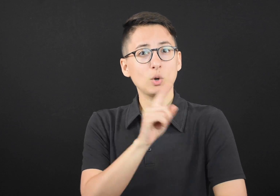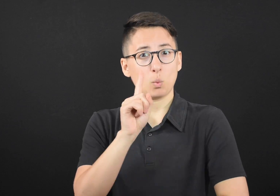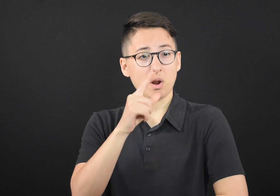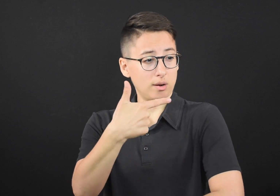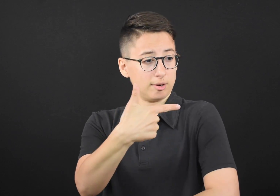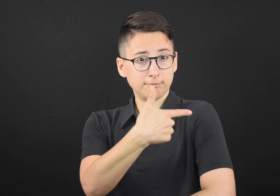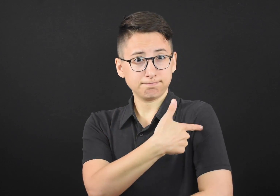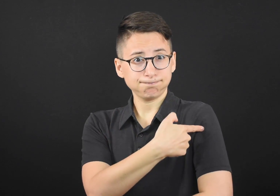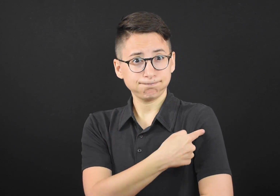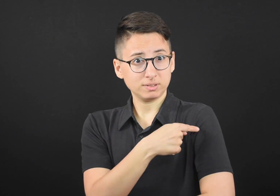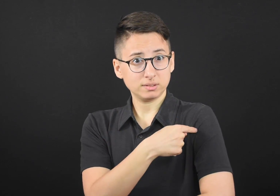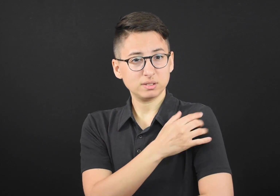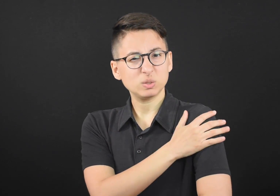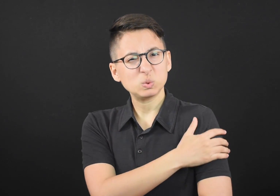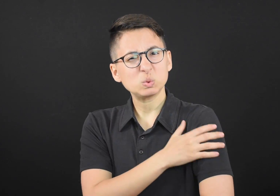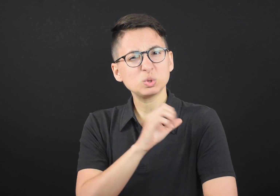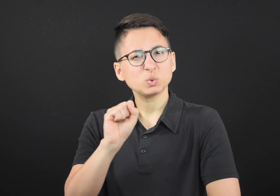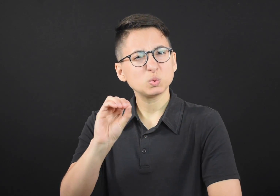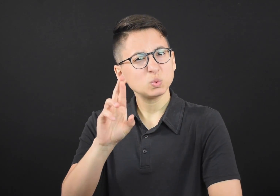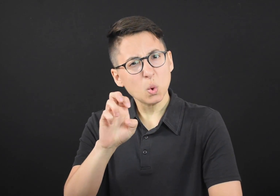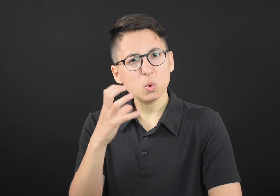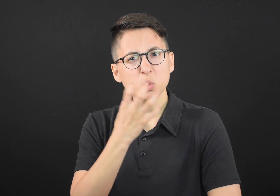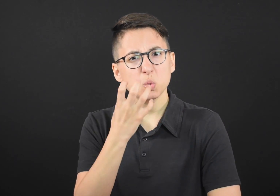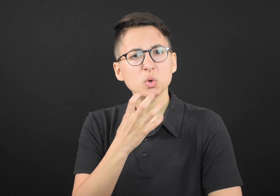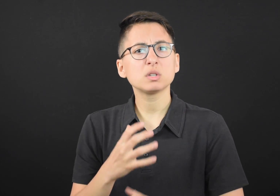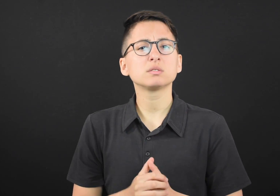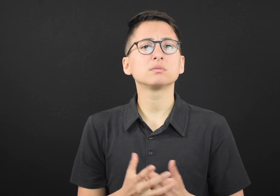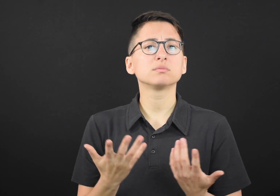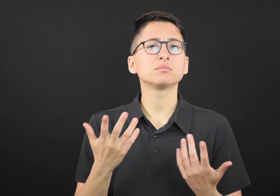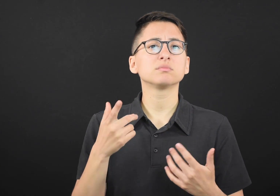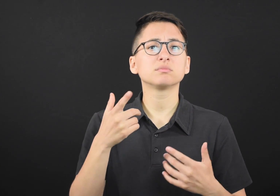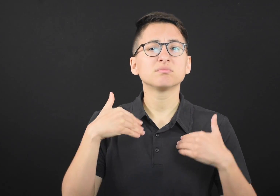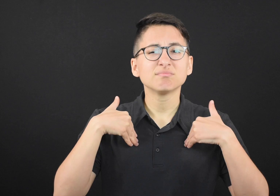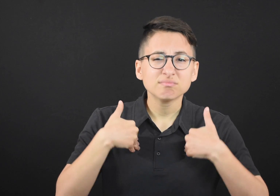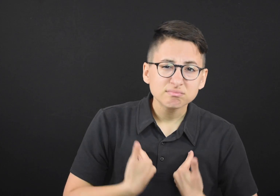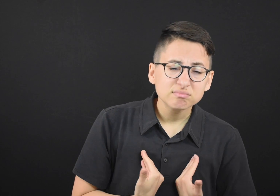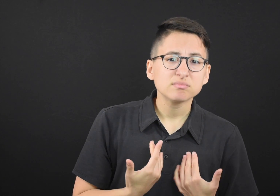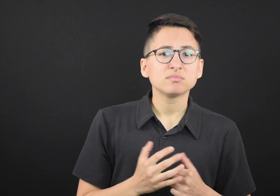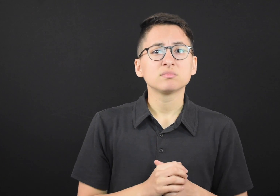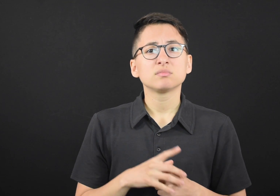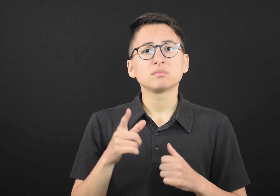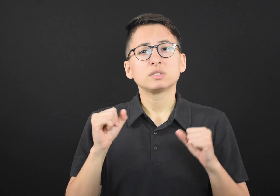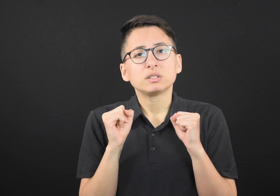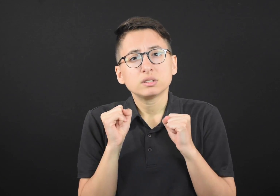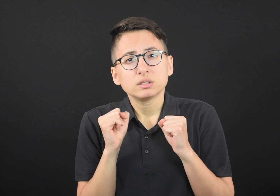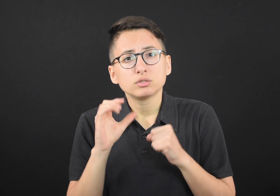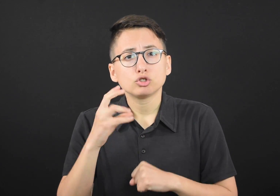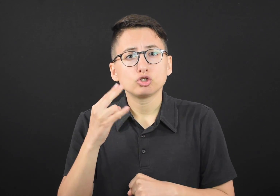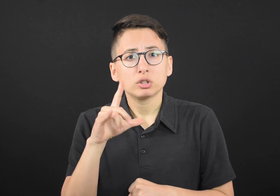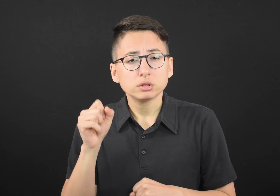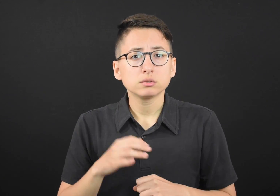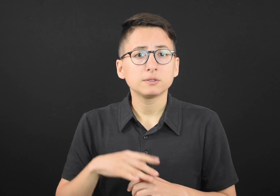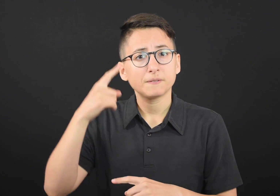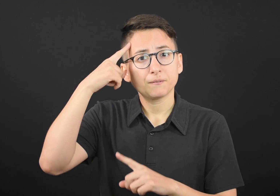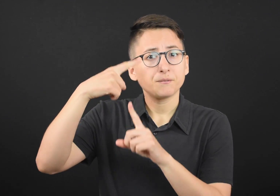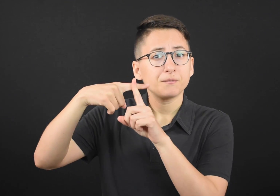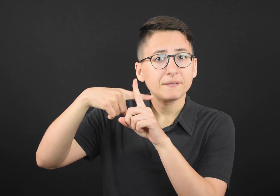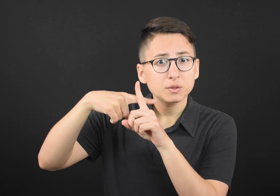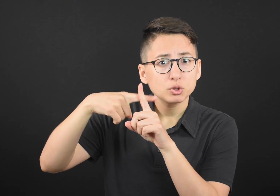soreness in the arm that received the injection, fatigue, chills, fever,